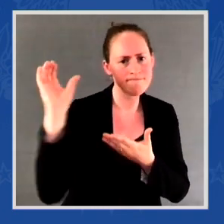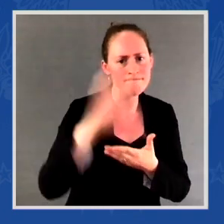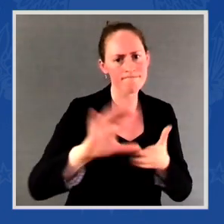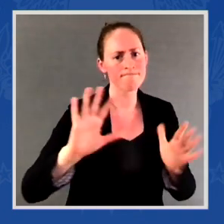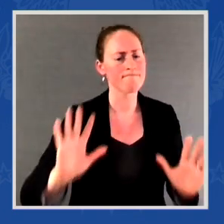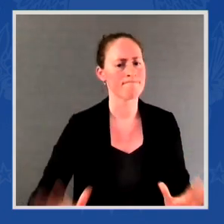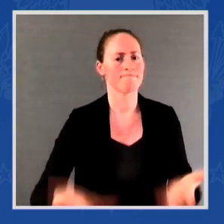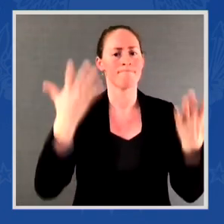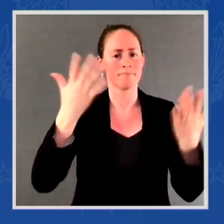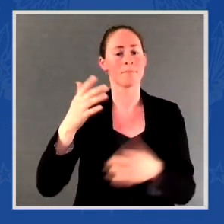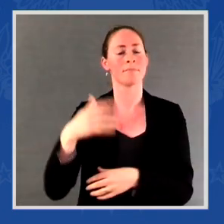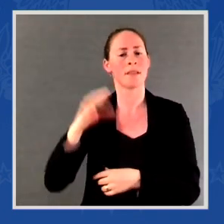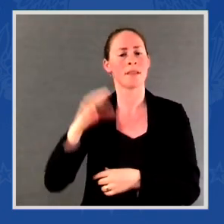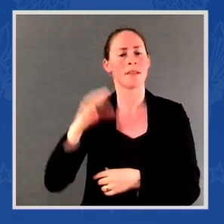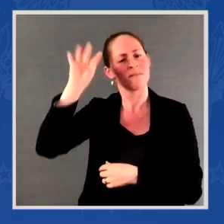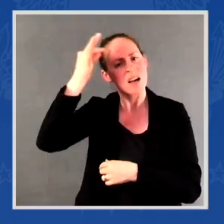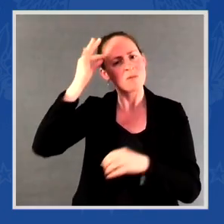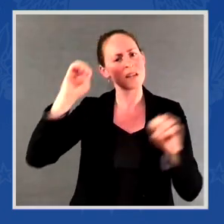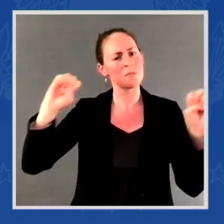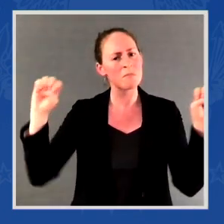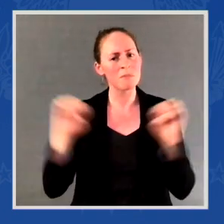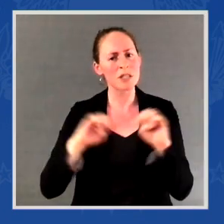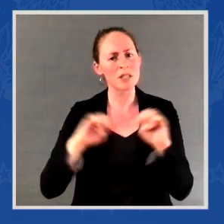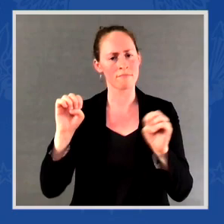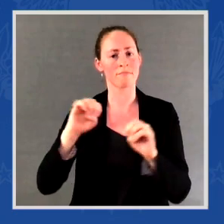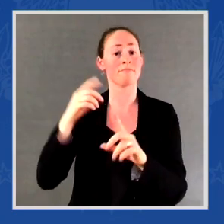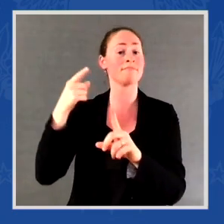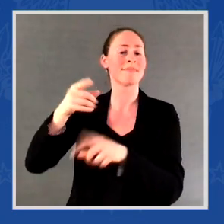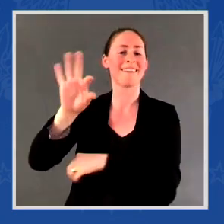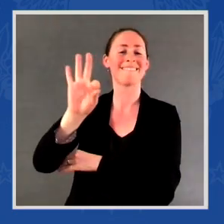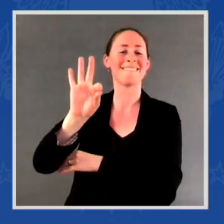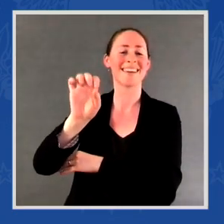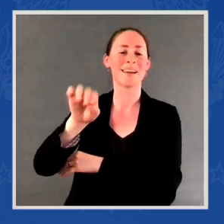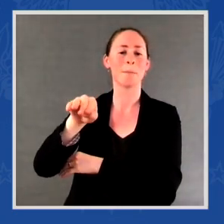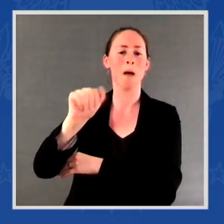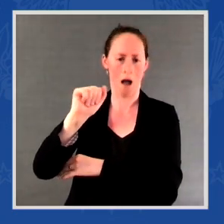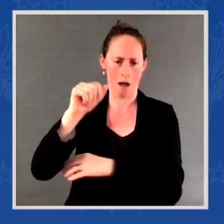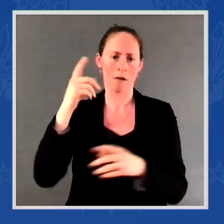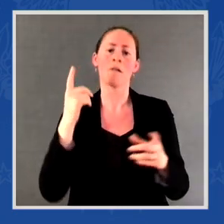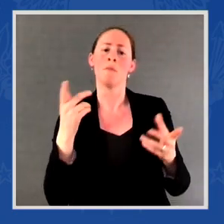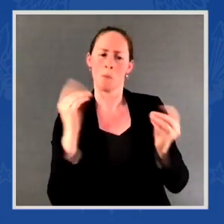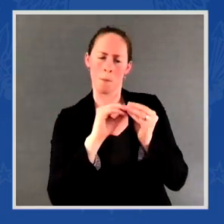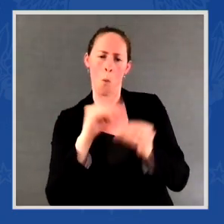to help get people vaccinated. Working with the governor and the mayors and county officials across the state,